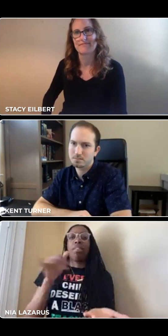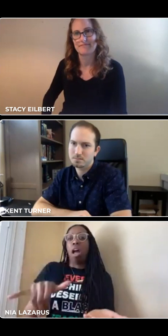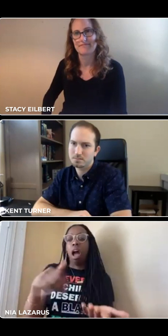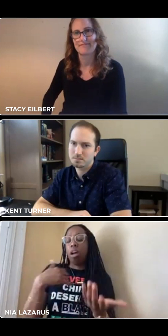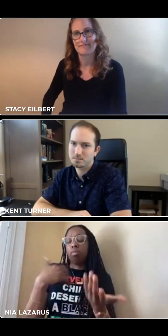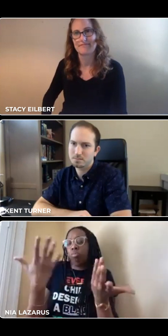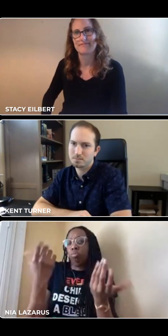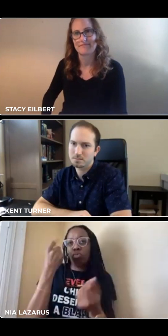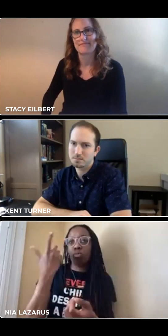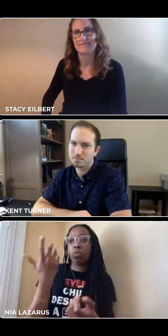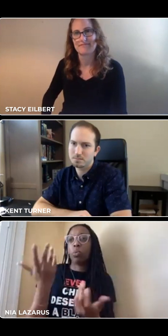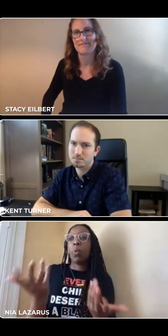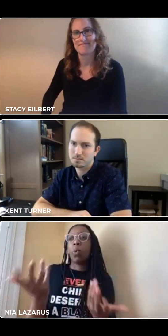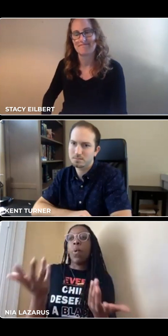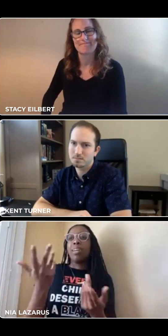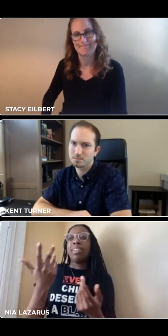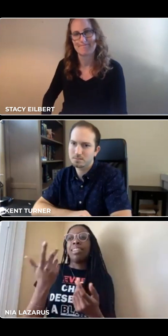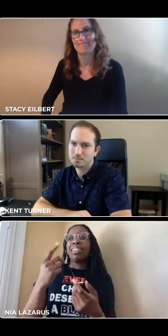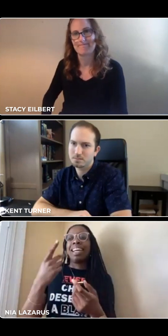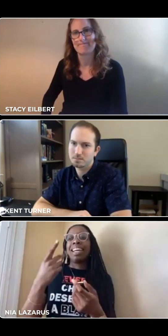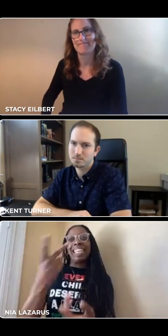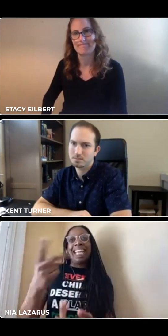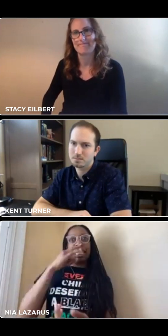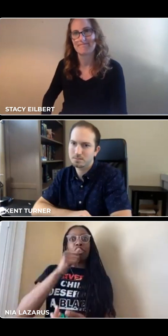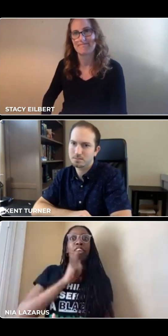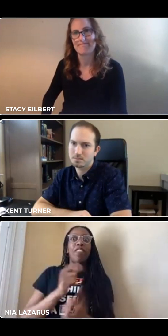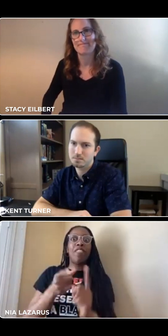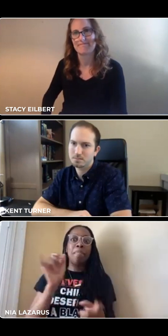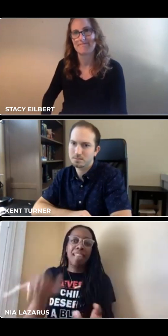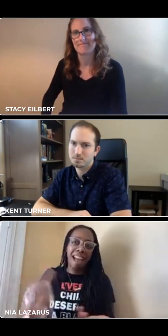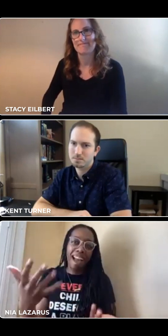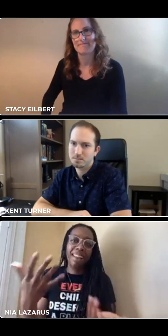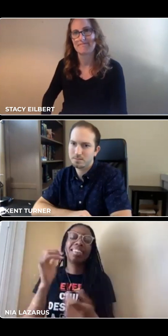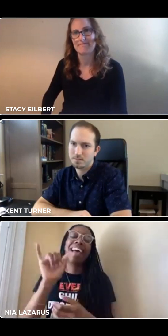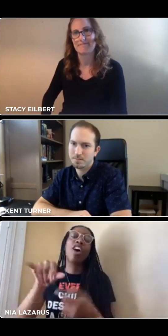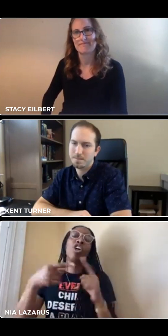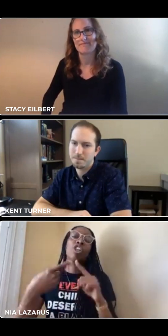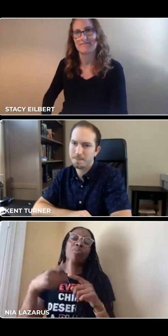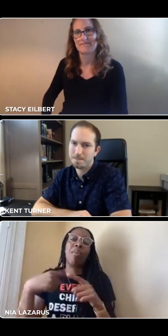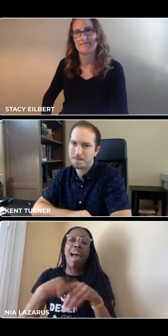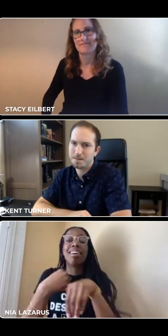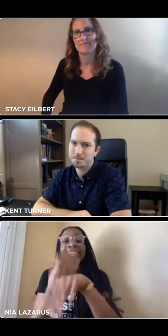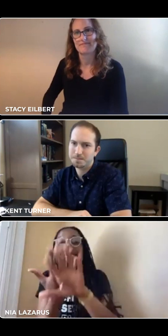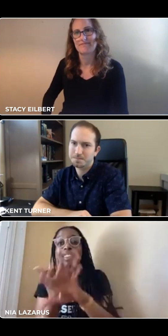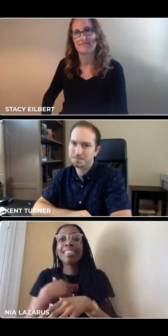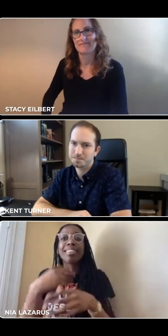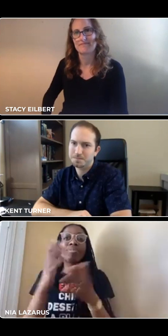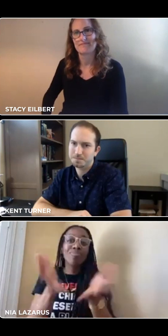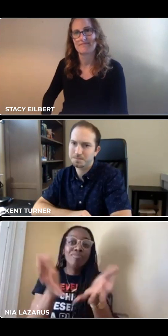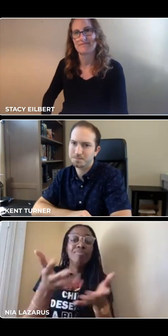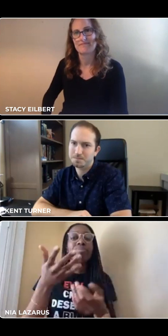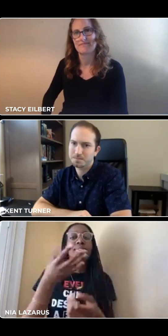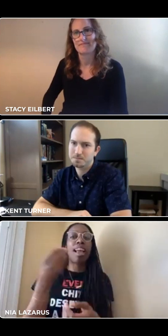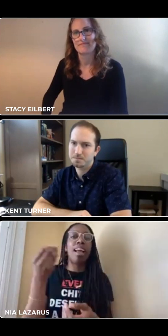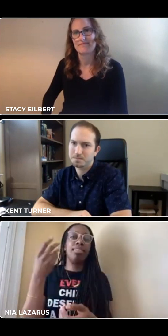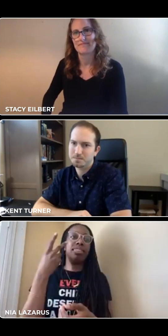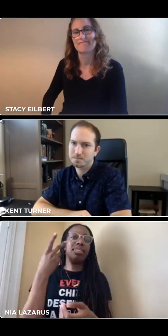educational background. Because, a lot of families might not have been exposed to, or have an understanding of, that. So, I do see some kids suffering in those types of environments.